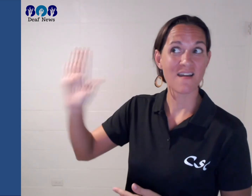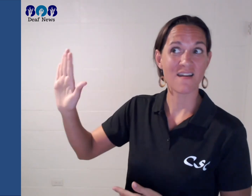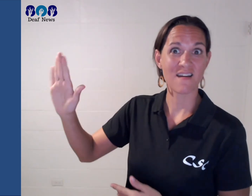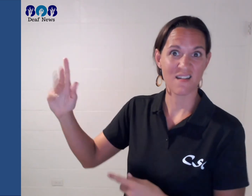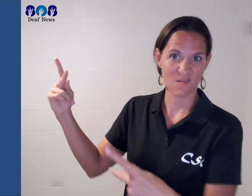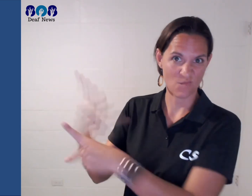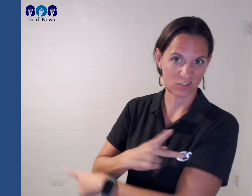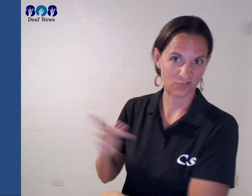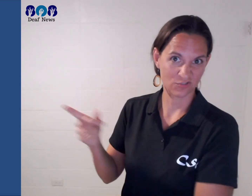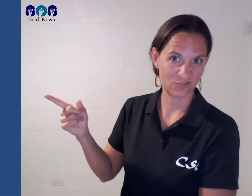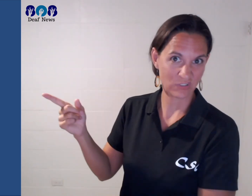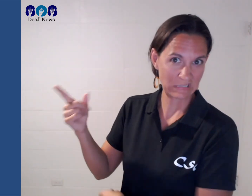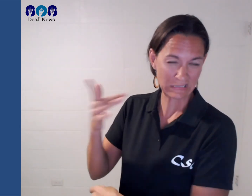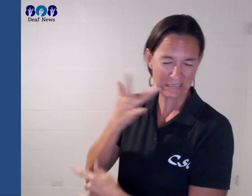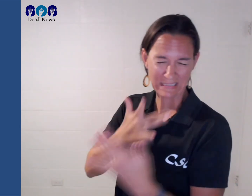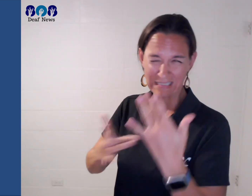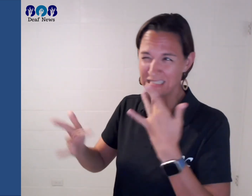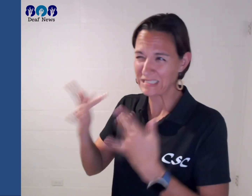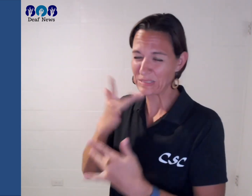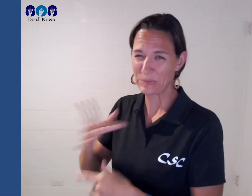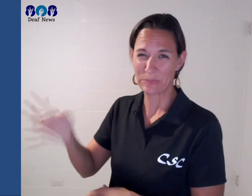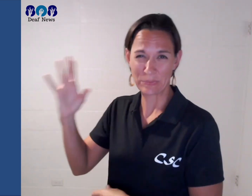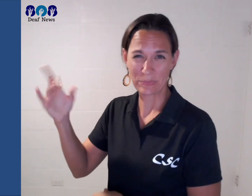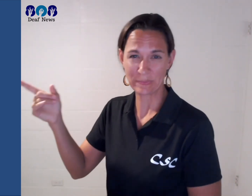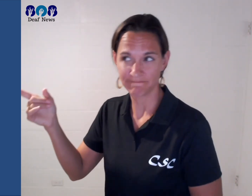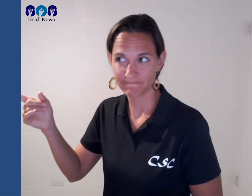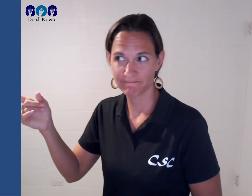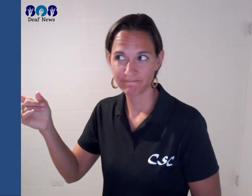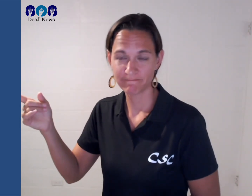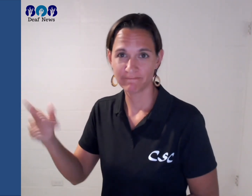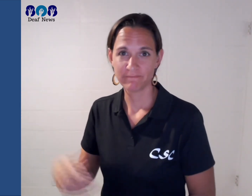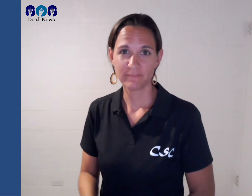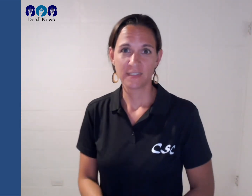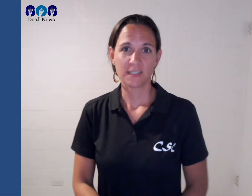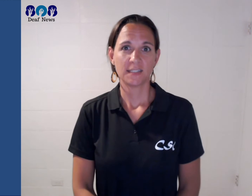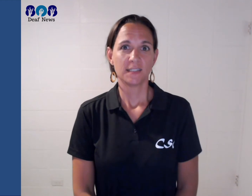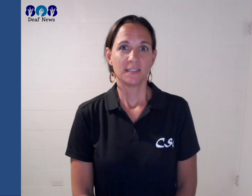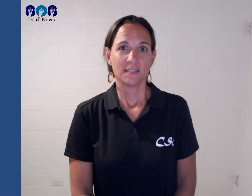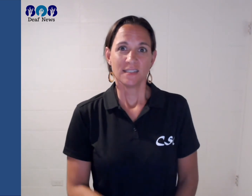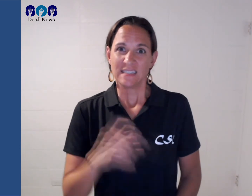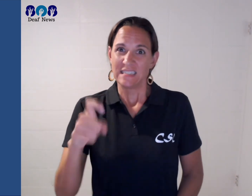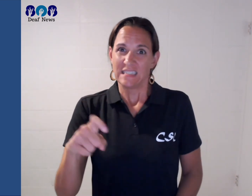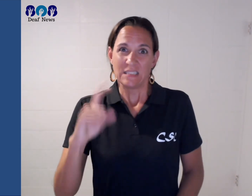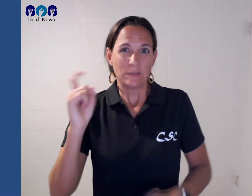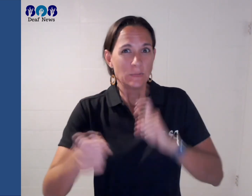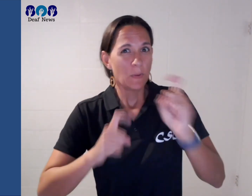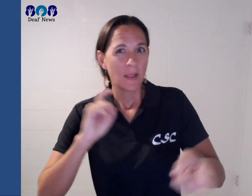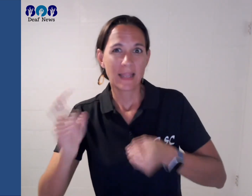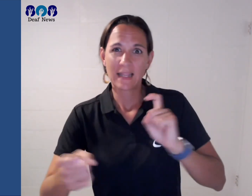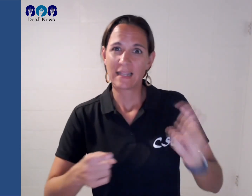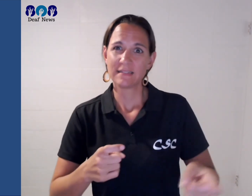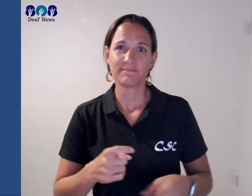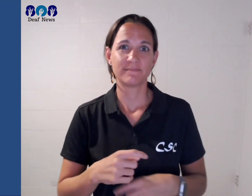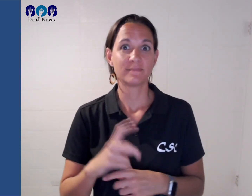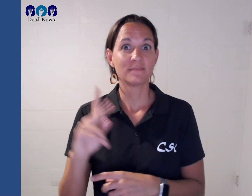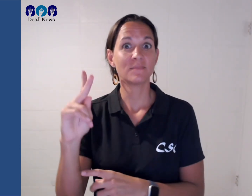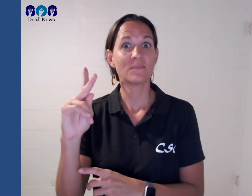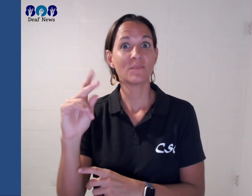them for help because they are in an even more dire situation than we are. So, the donor Kong